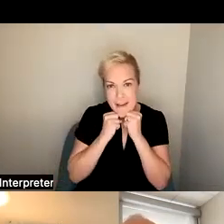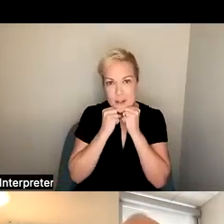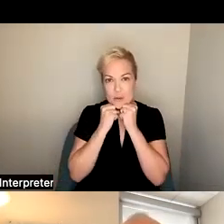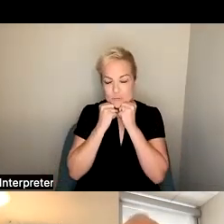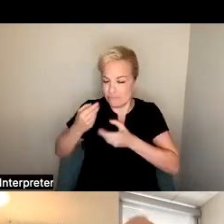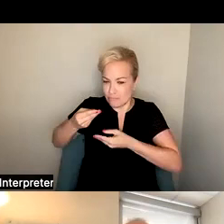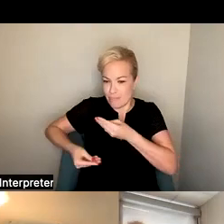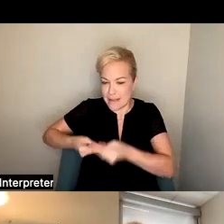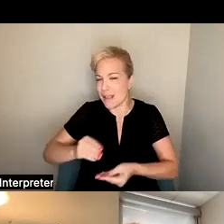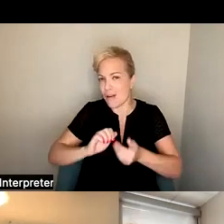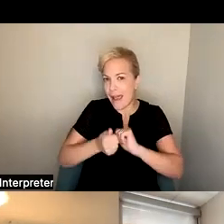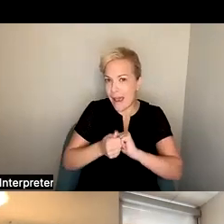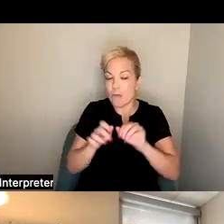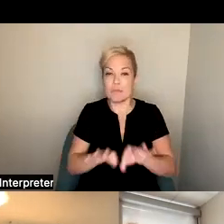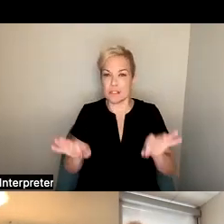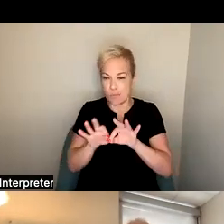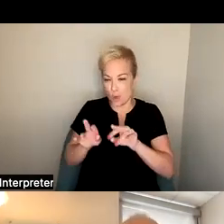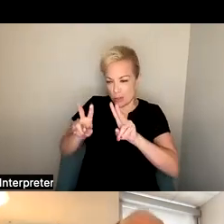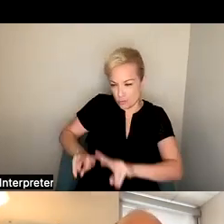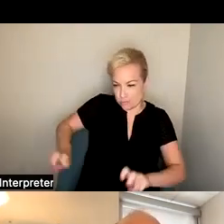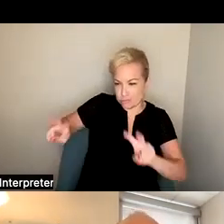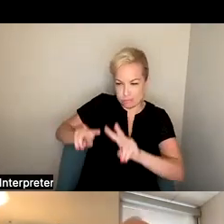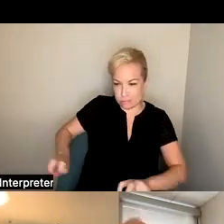down through the generations. And this is the part that I think we can- we still have a lot